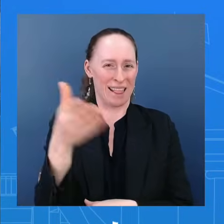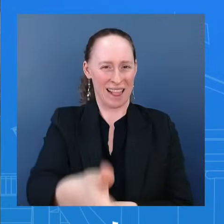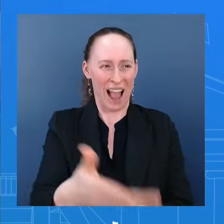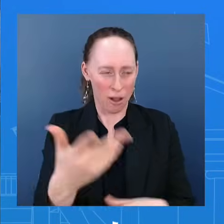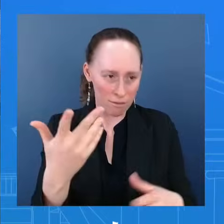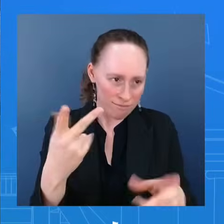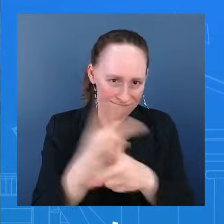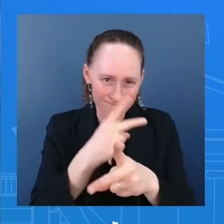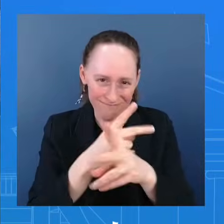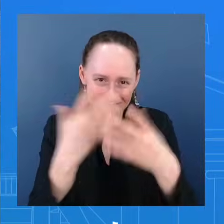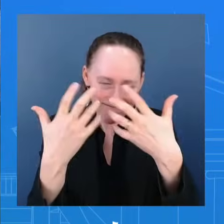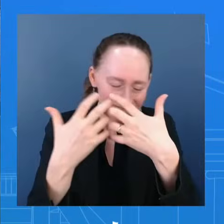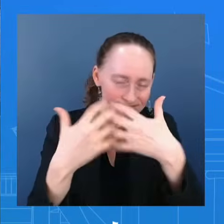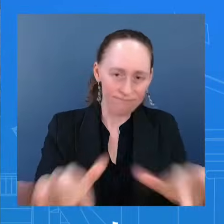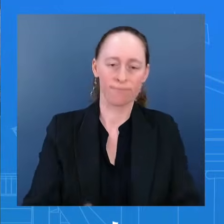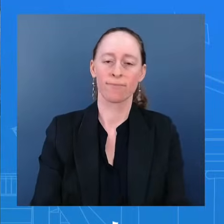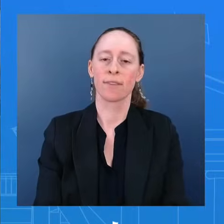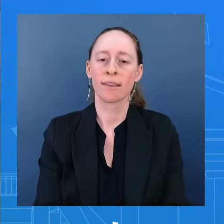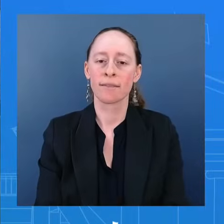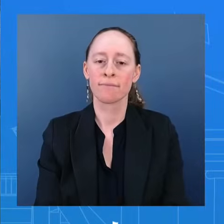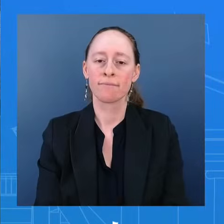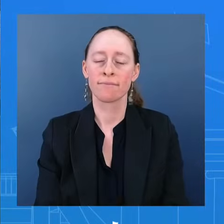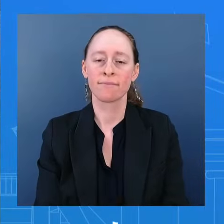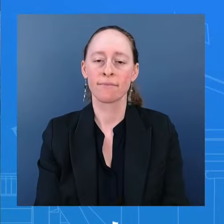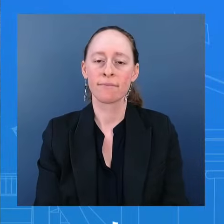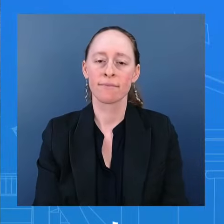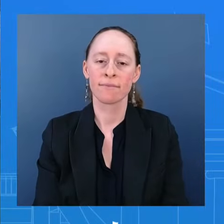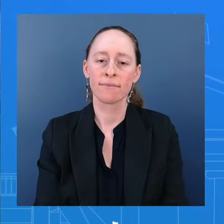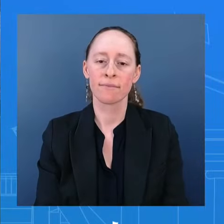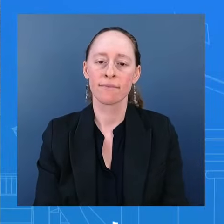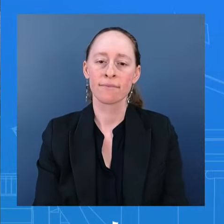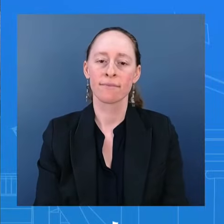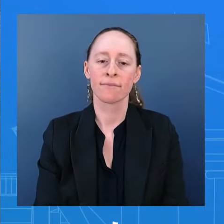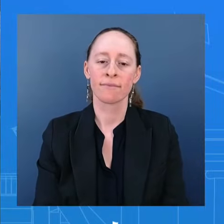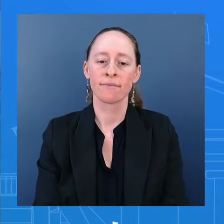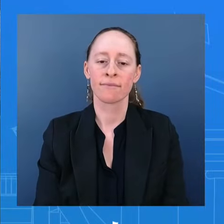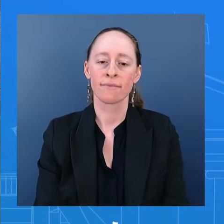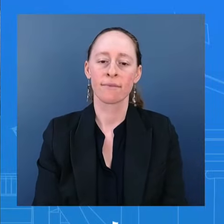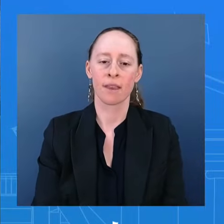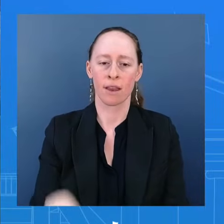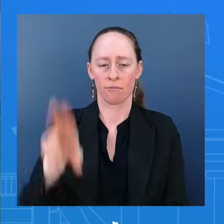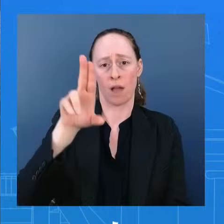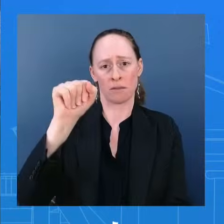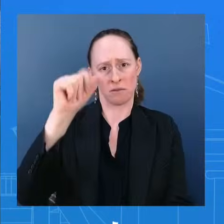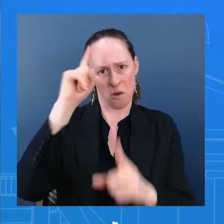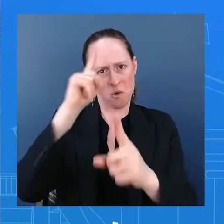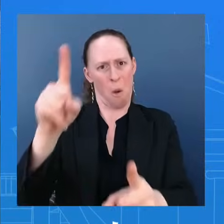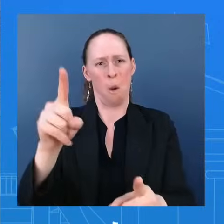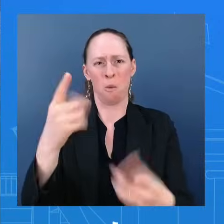that ISIS does not reconstitute there. In the days since the Assad regime has fallen, have you seen any information or any intelligence